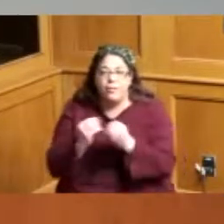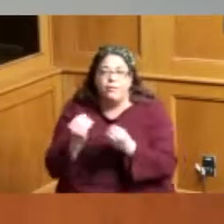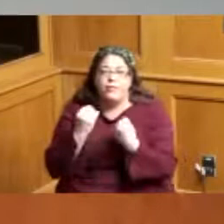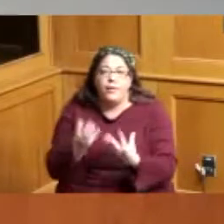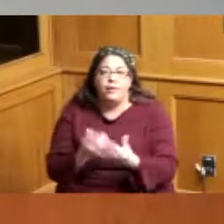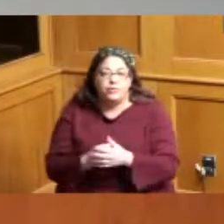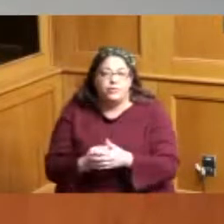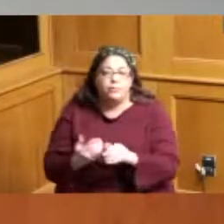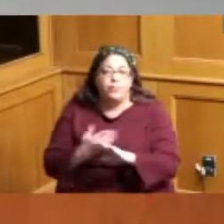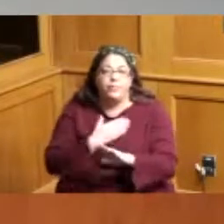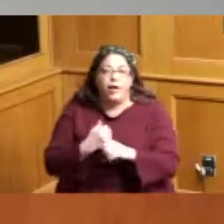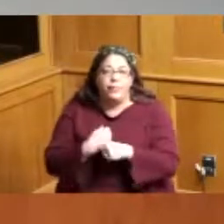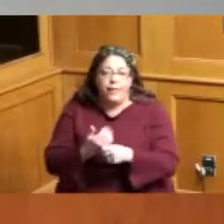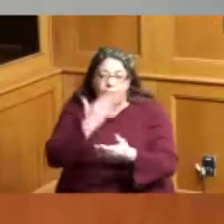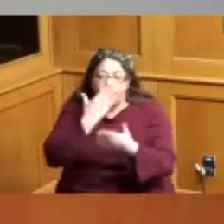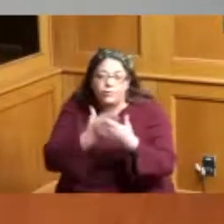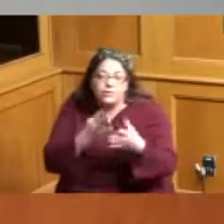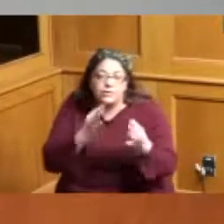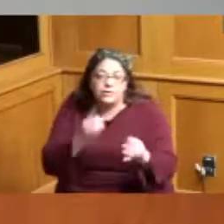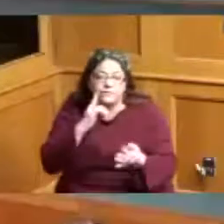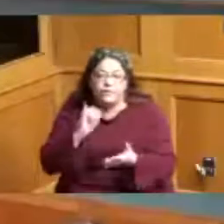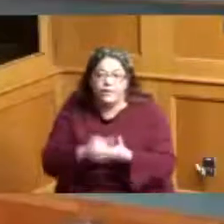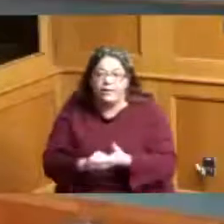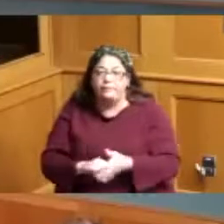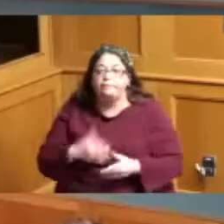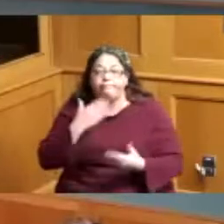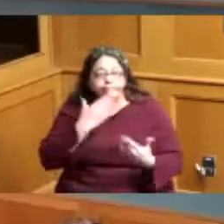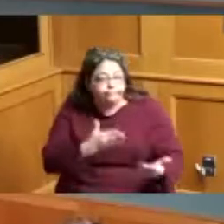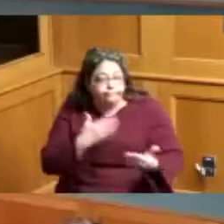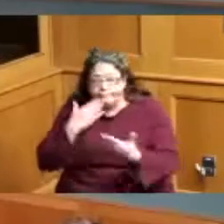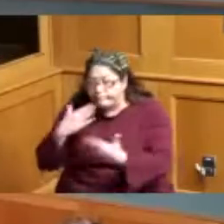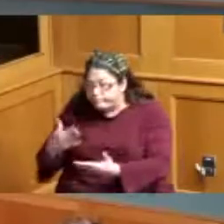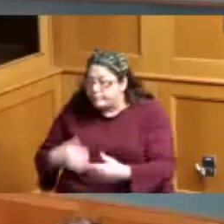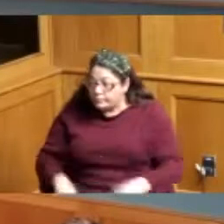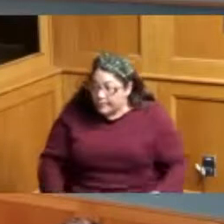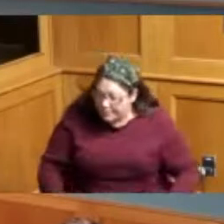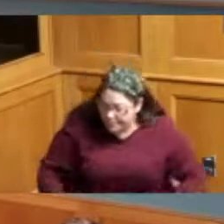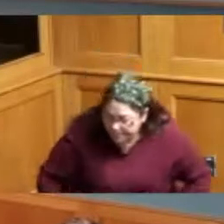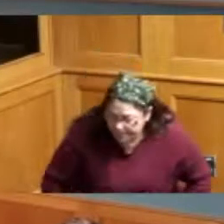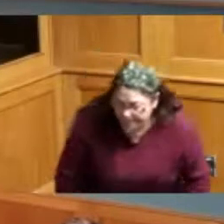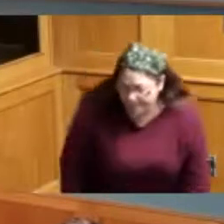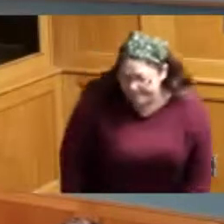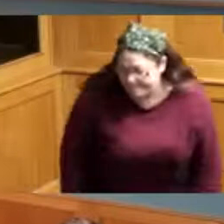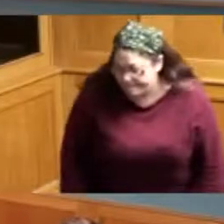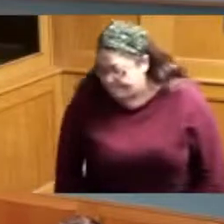make an educated decision on it thank you thank you we'll move on to our next item on the agenda